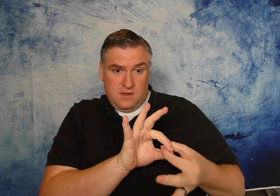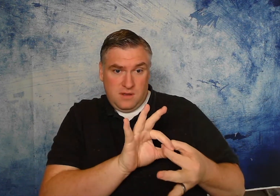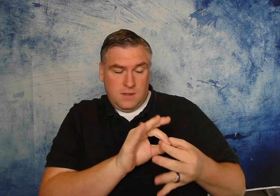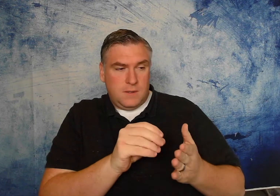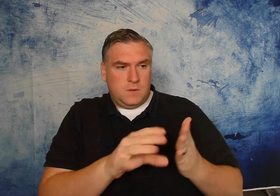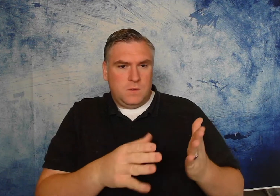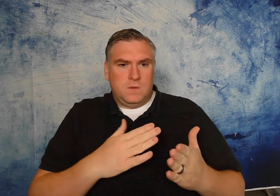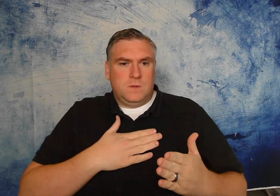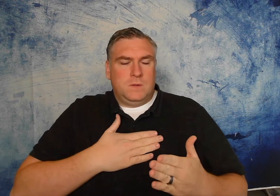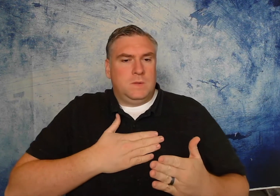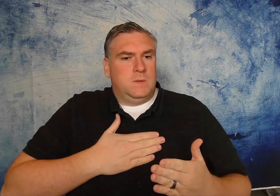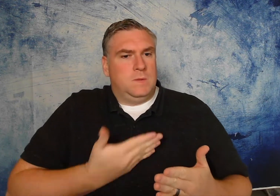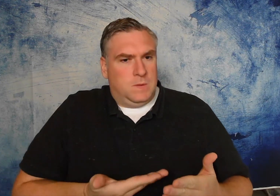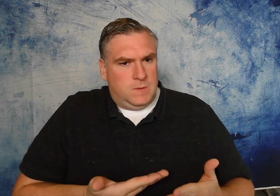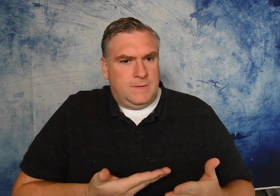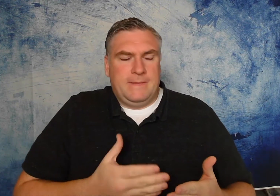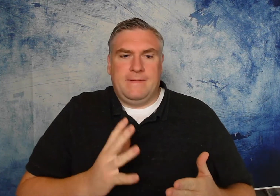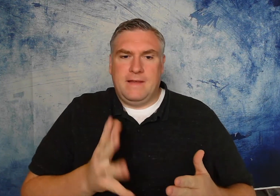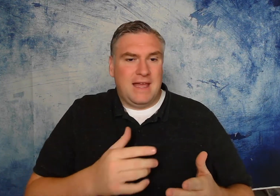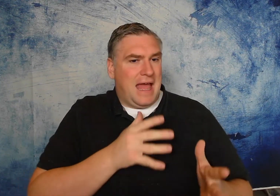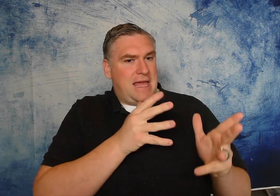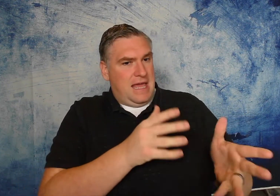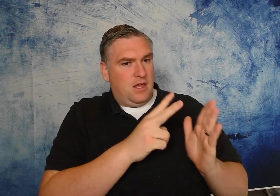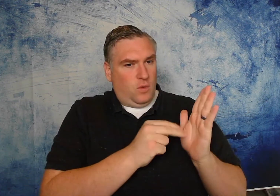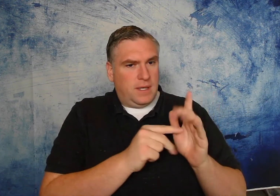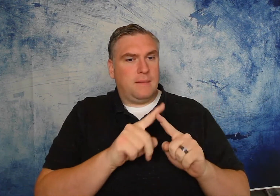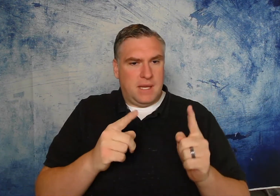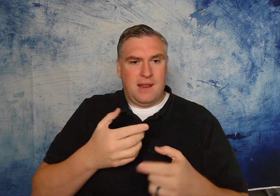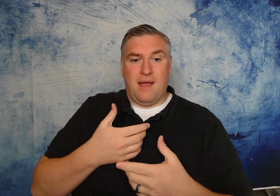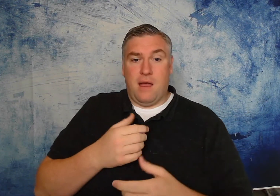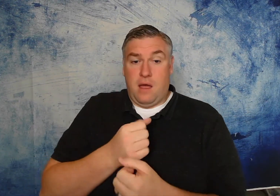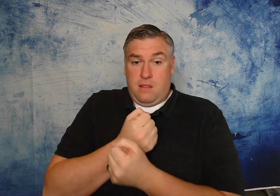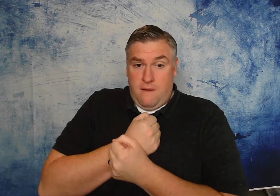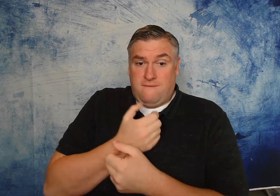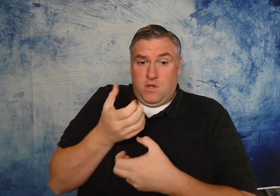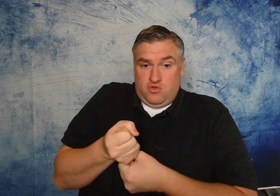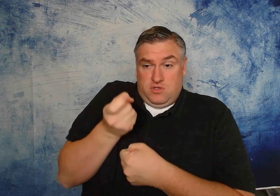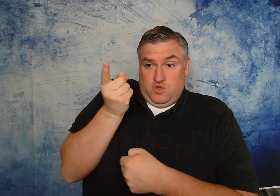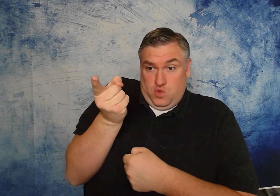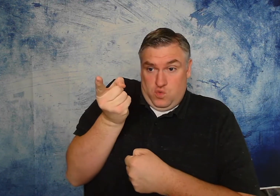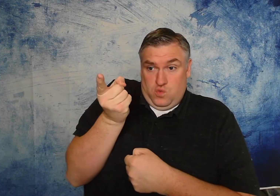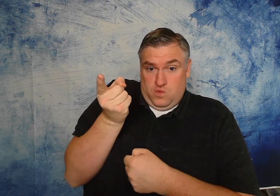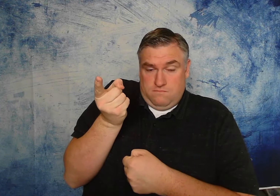trust, when we build that trusting relationship students can be willing - "I hate reading but I